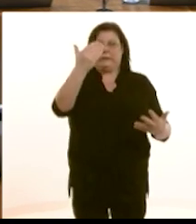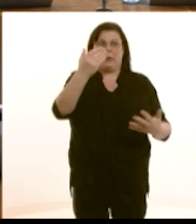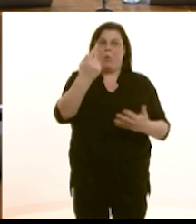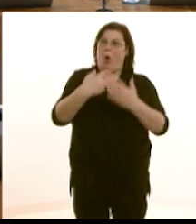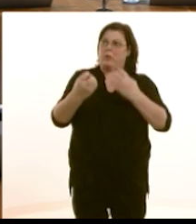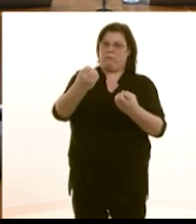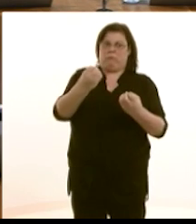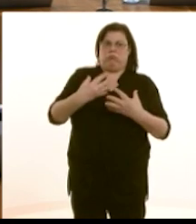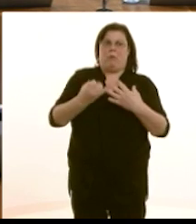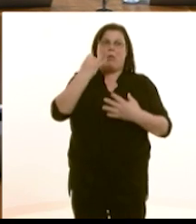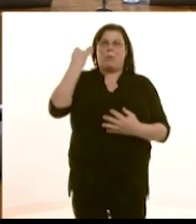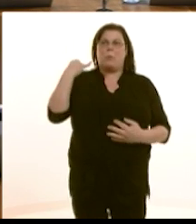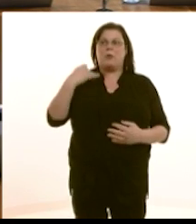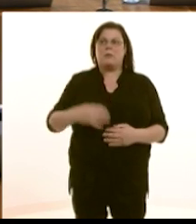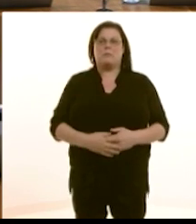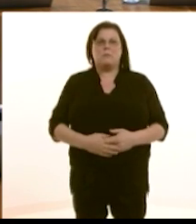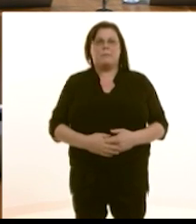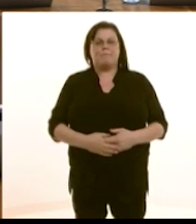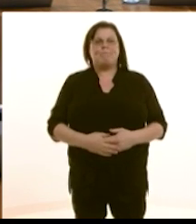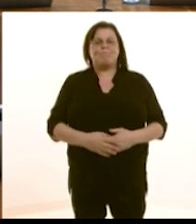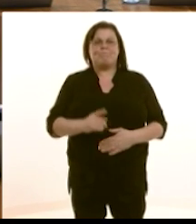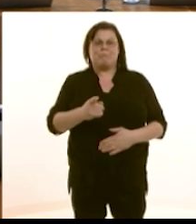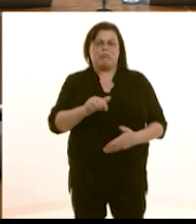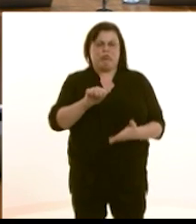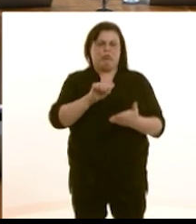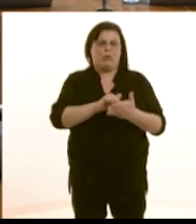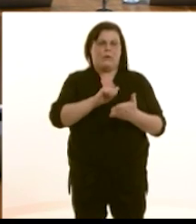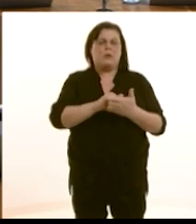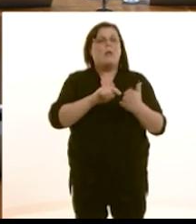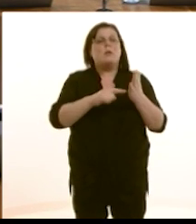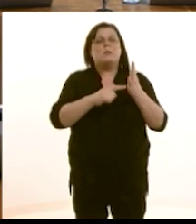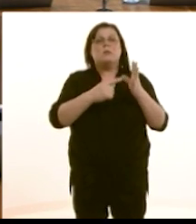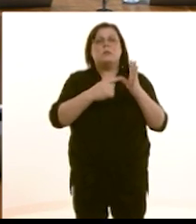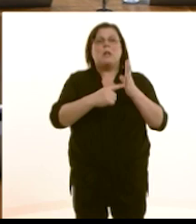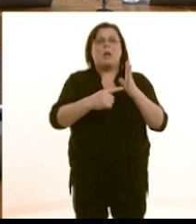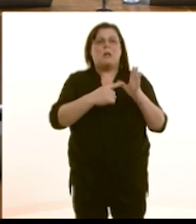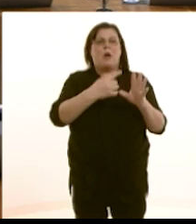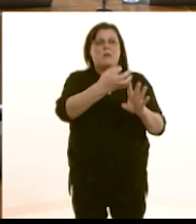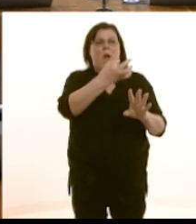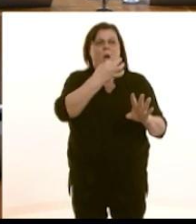Carwyn Jones: It is right to say that Tata have asked us to join with them in emphasising